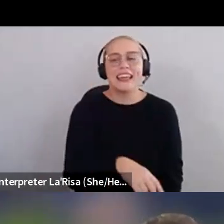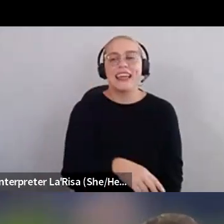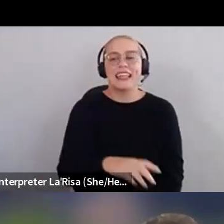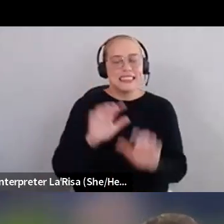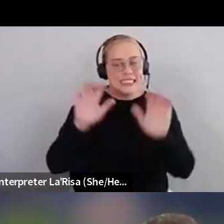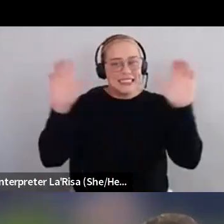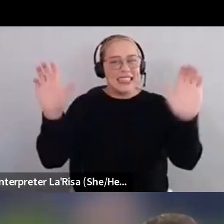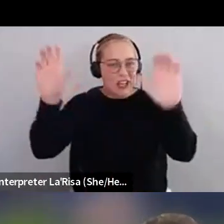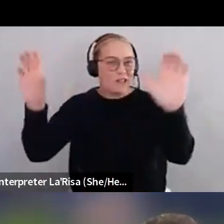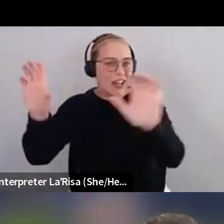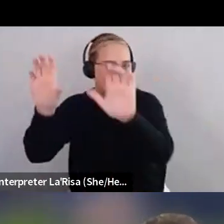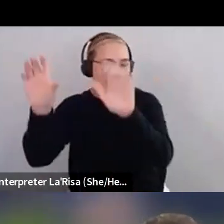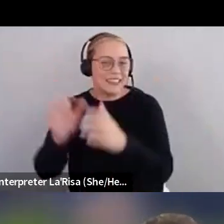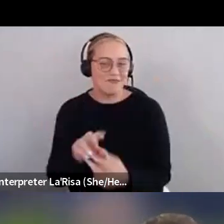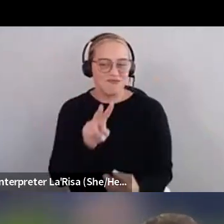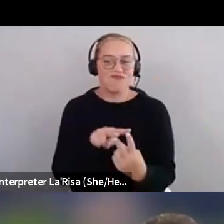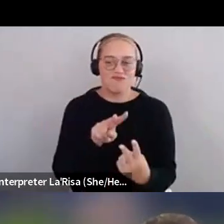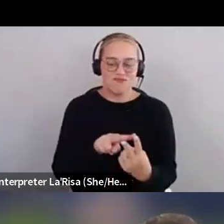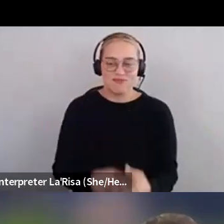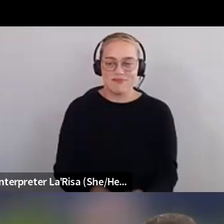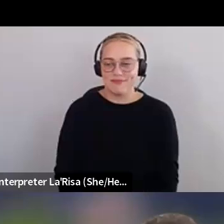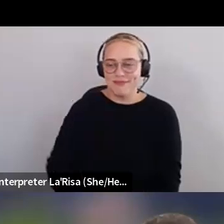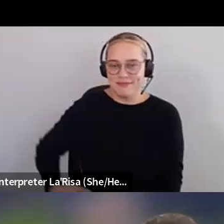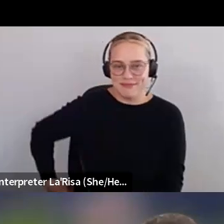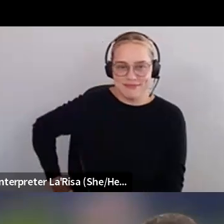pronouns are she/her. My favorite Halloween activity would be handing out